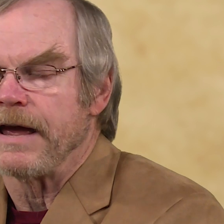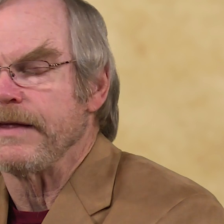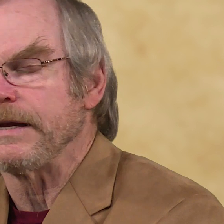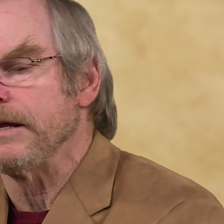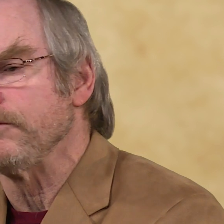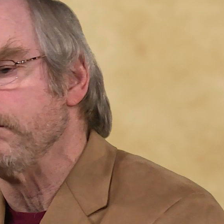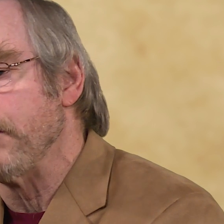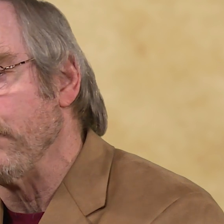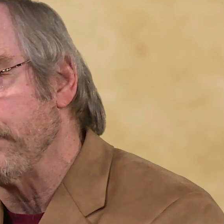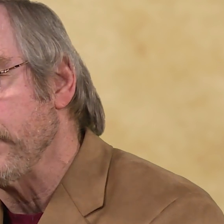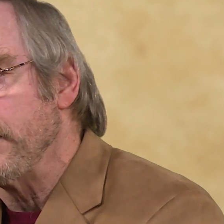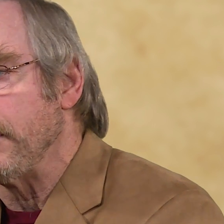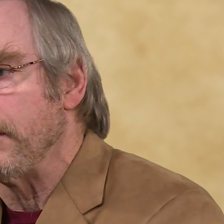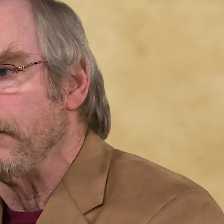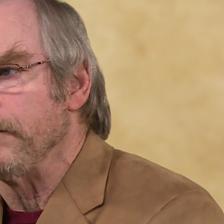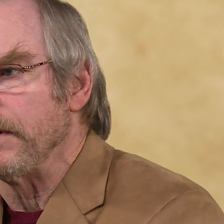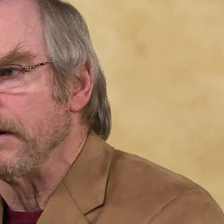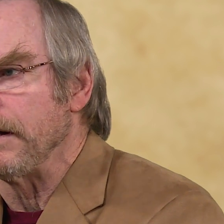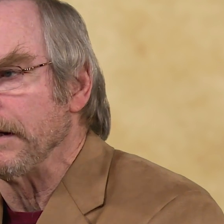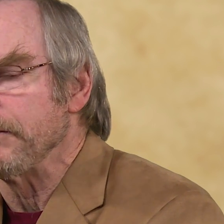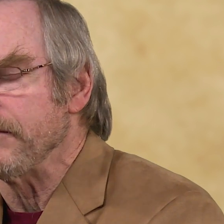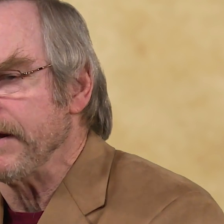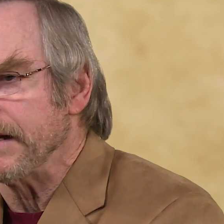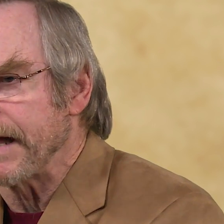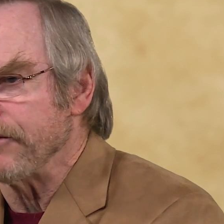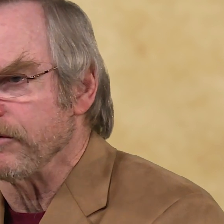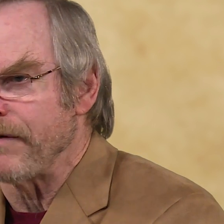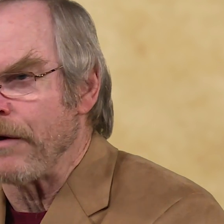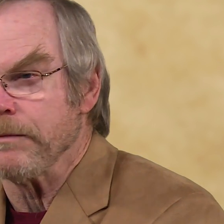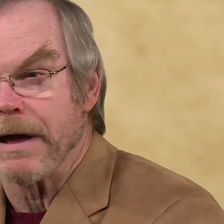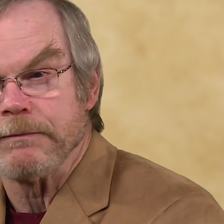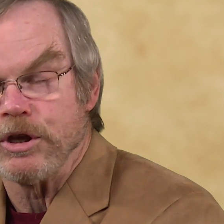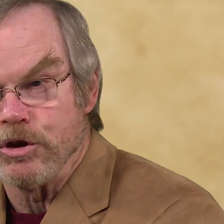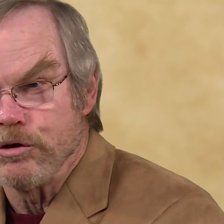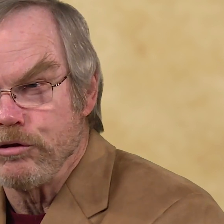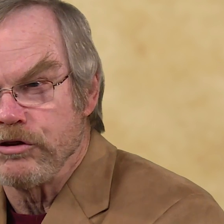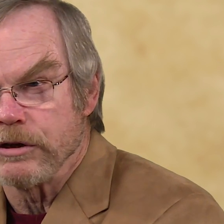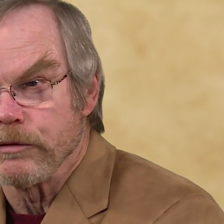And that gives both a little bit of an indication of how it might be used in